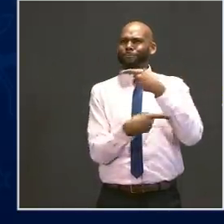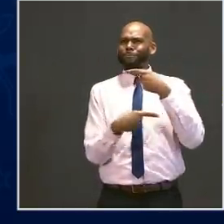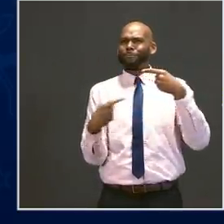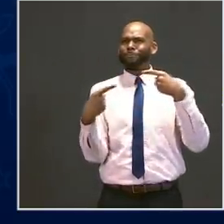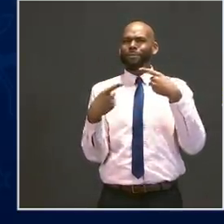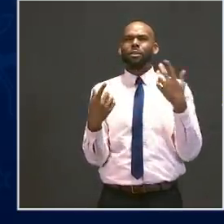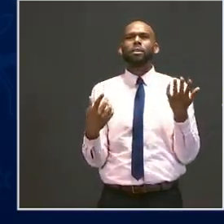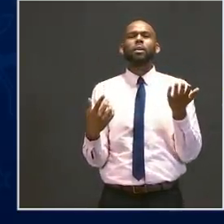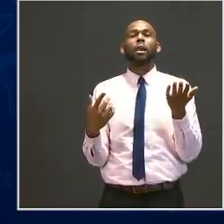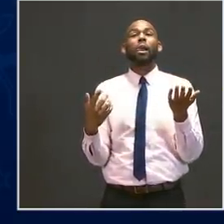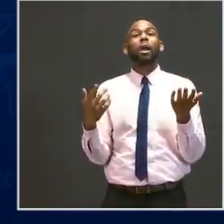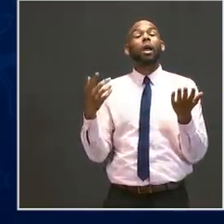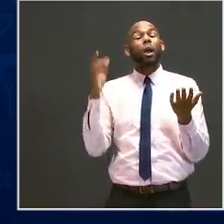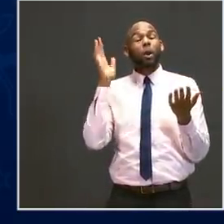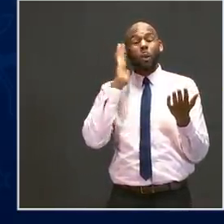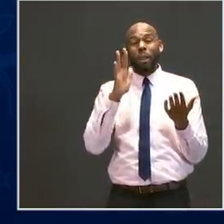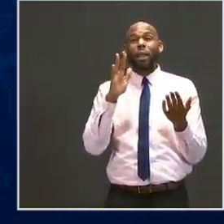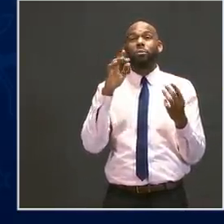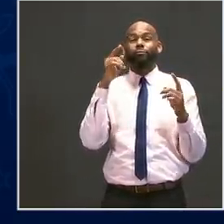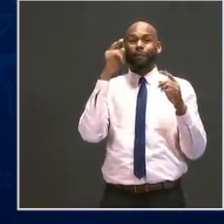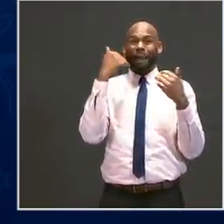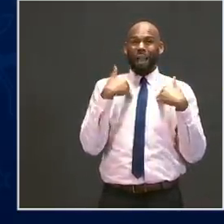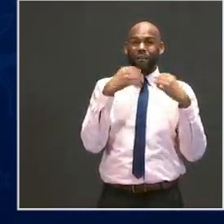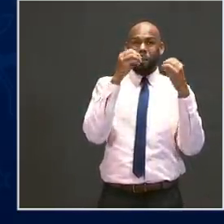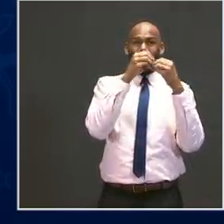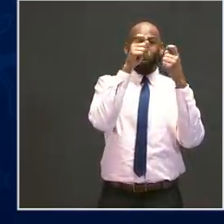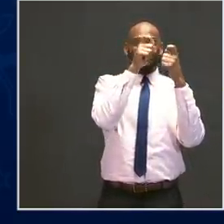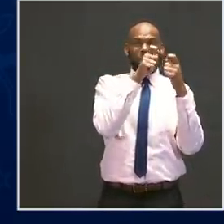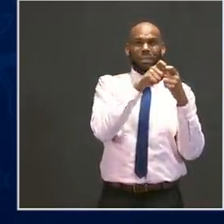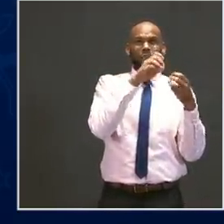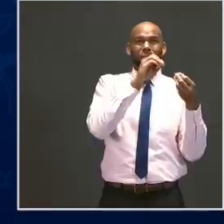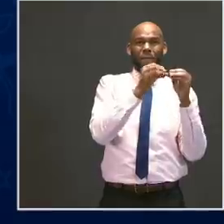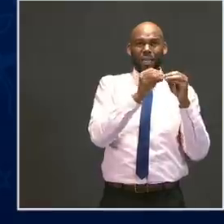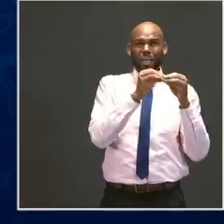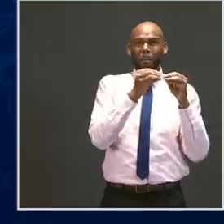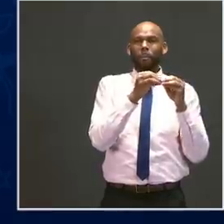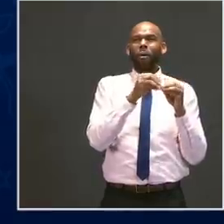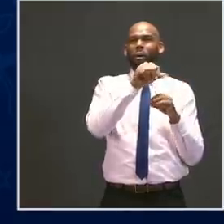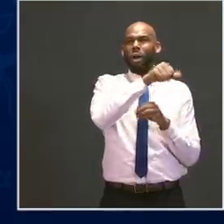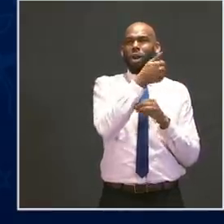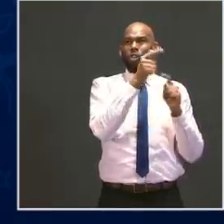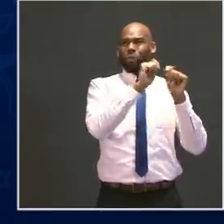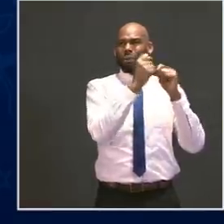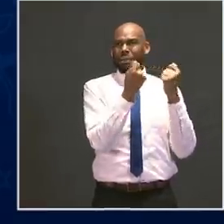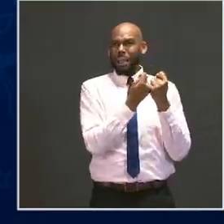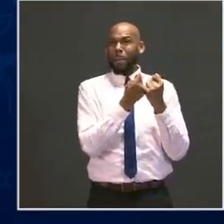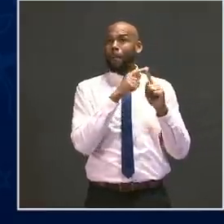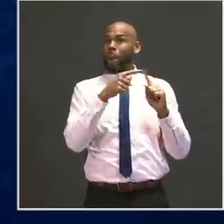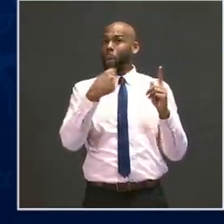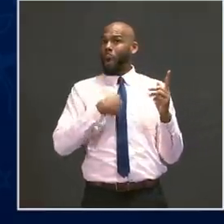and CBP for specific numbers, which they would be more equipped to provide. But what I was referring to was the data